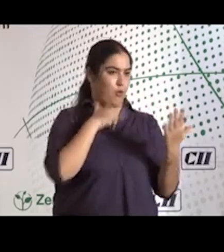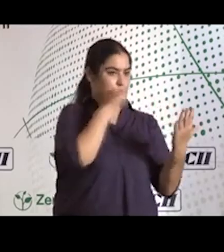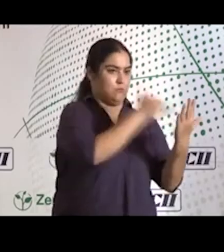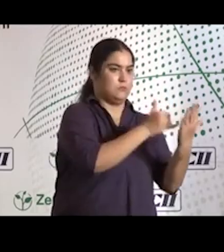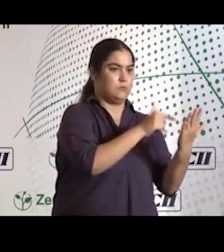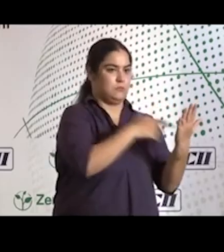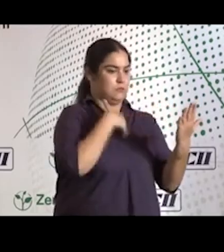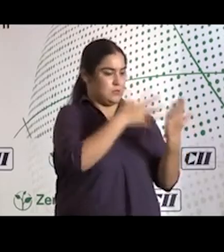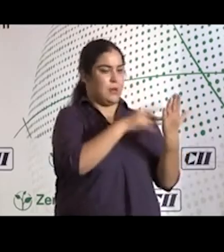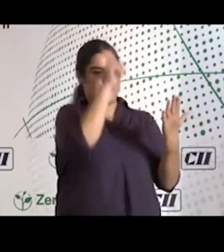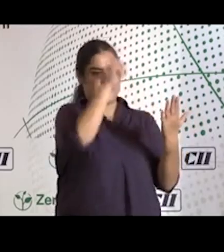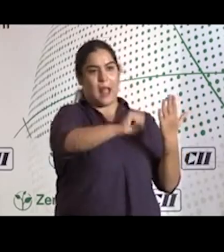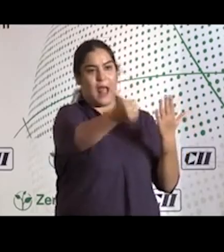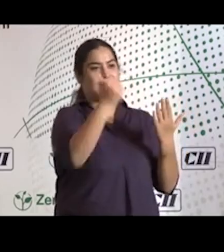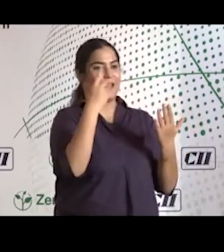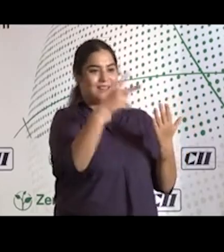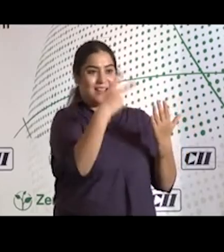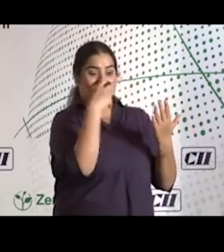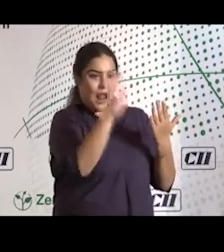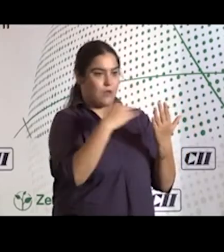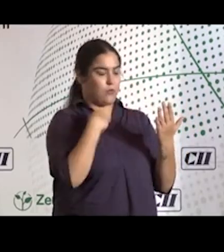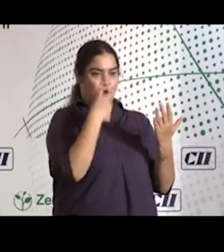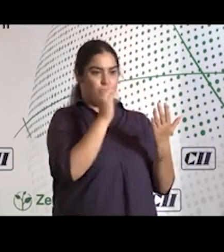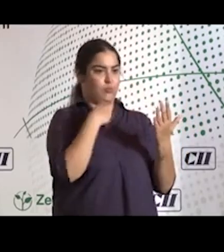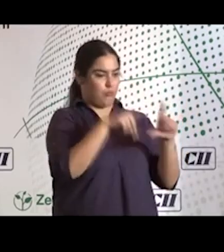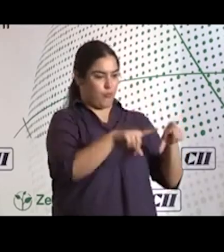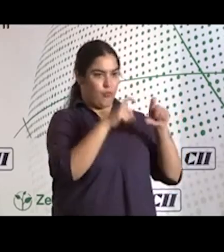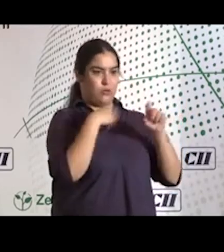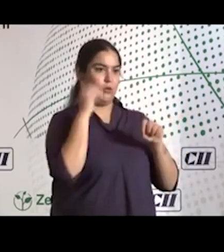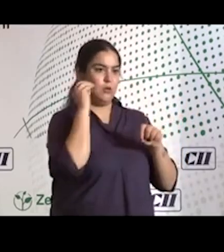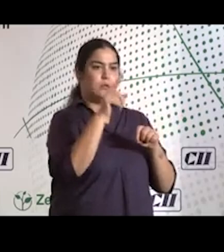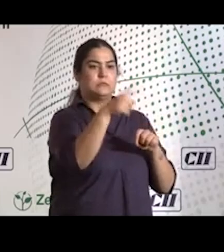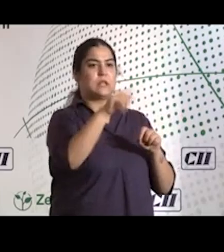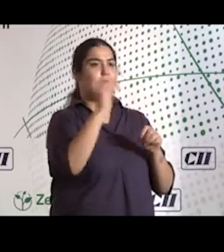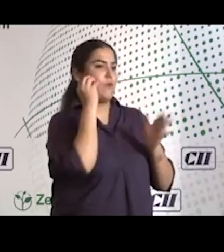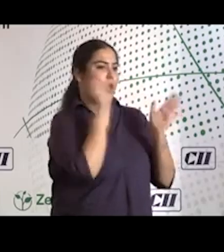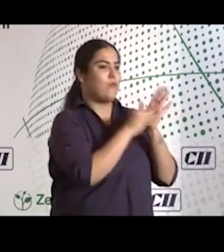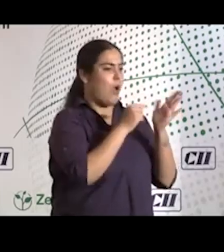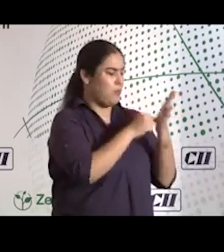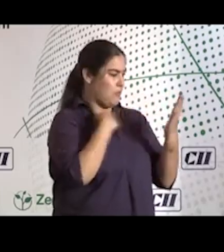blindness, original visual problems, they just type in and see I got an issue